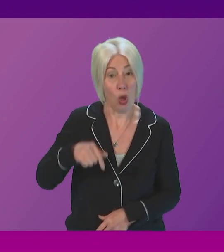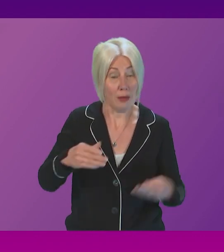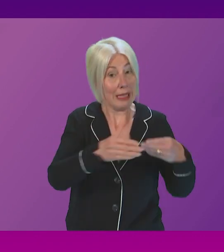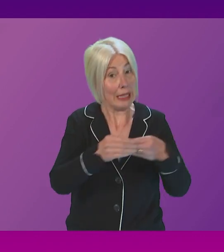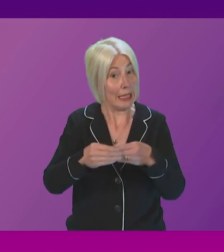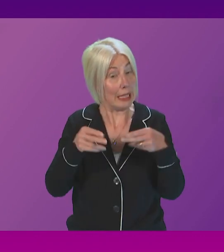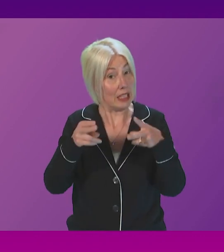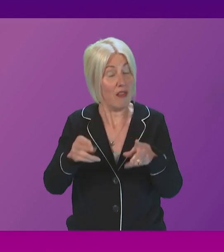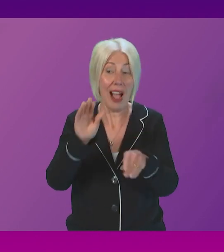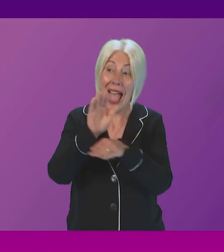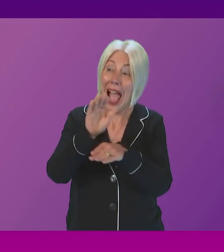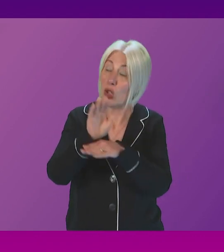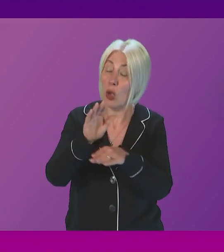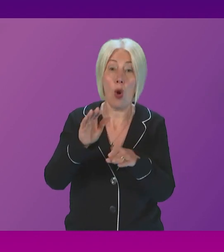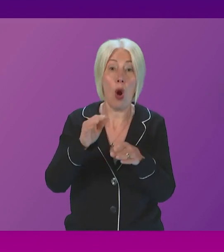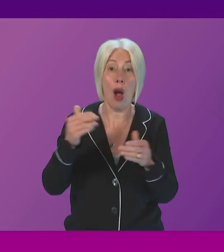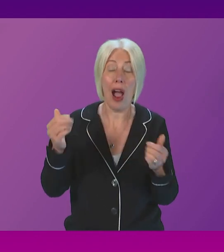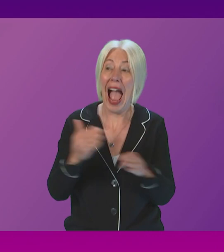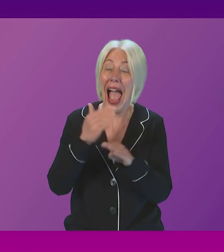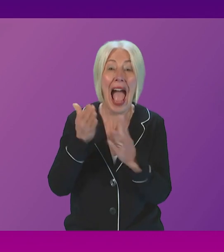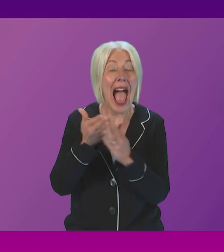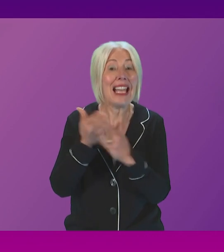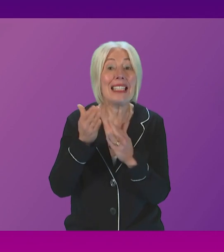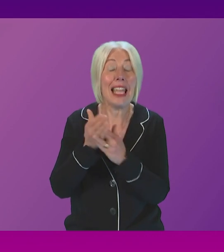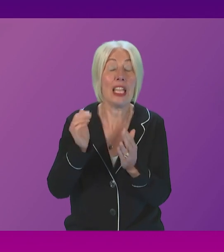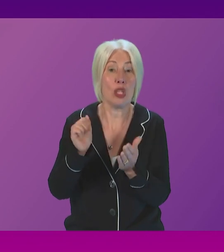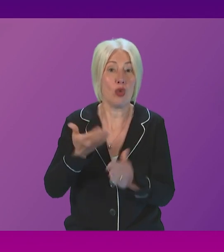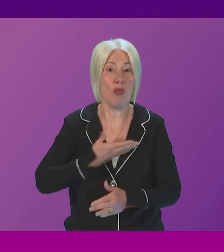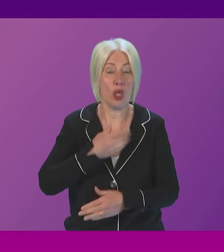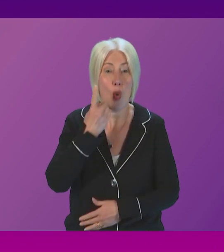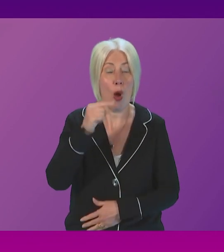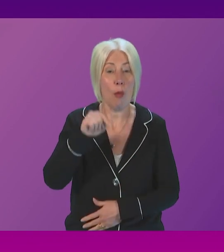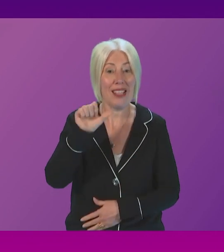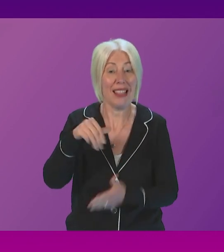outdoor access rights. Walking and tourism are worth £1.6 billion to the Scottish economy,